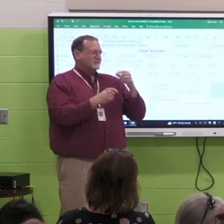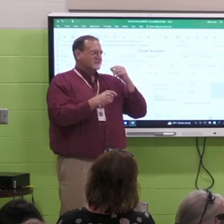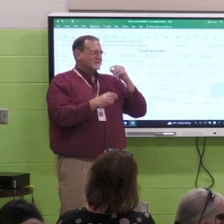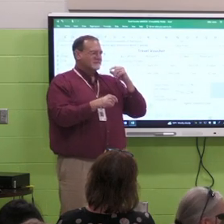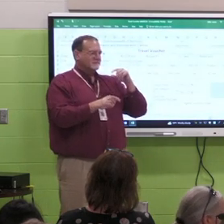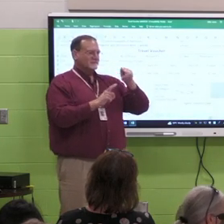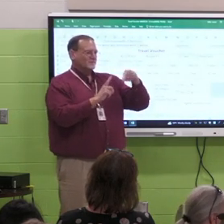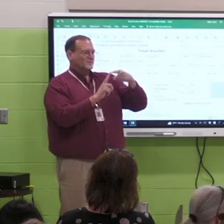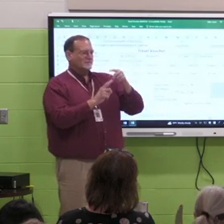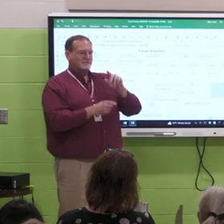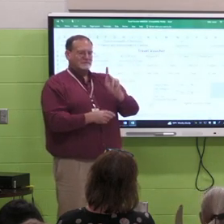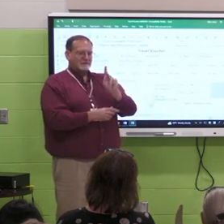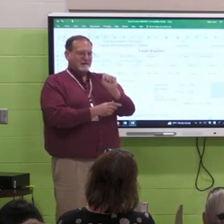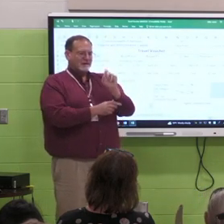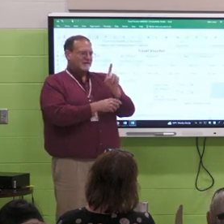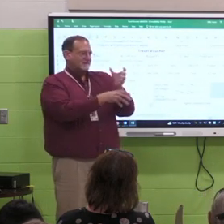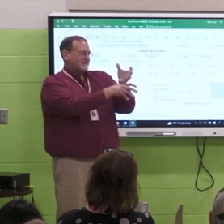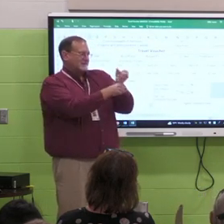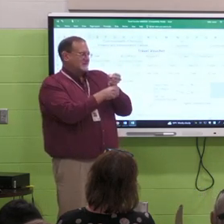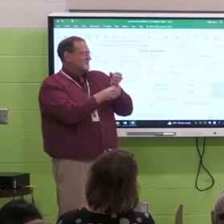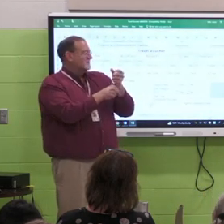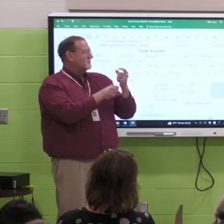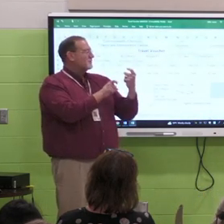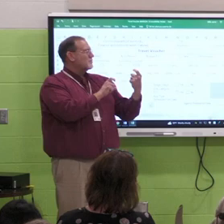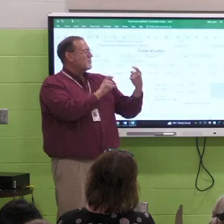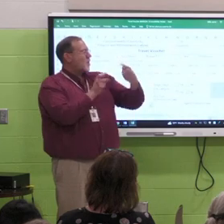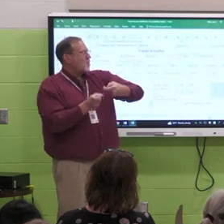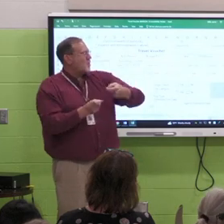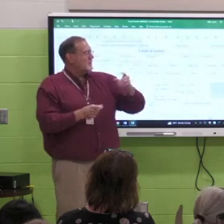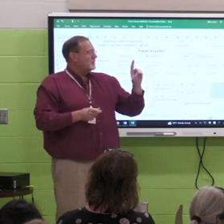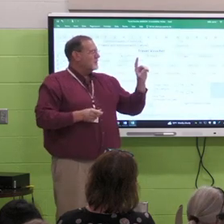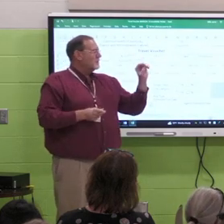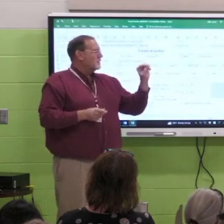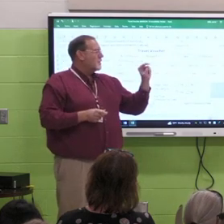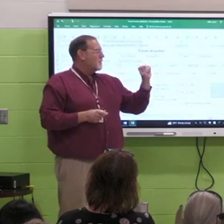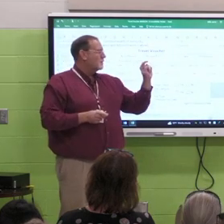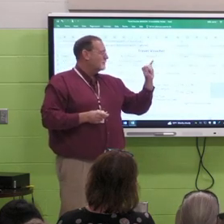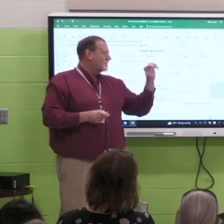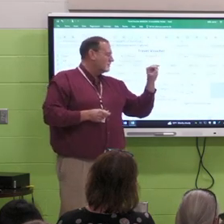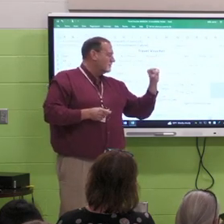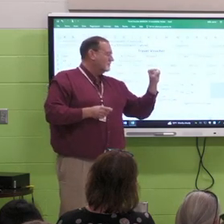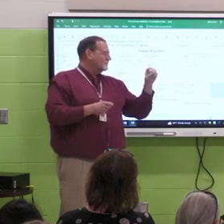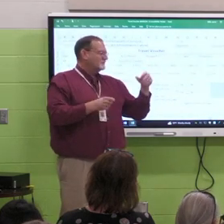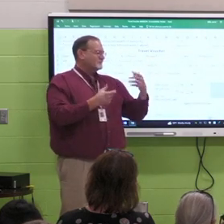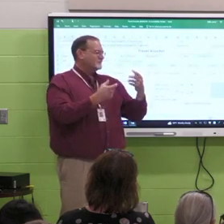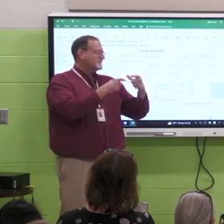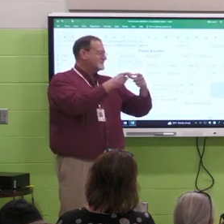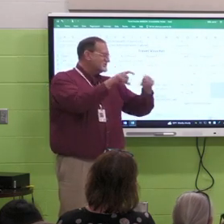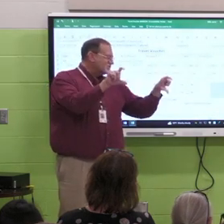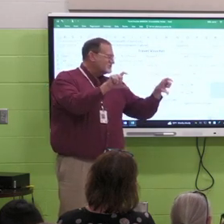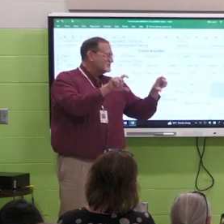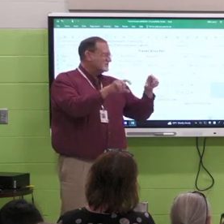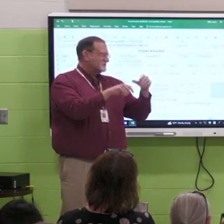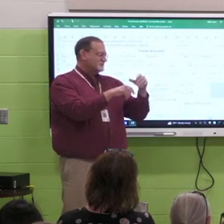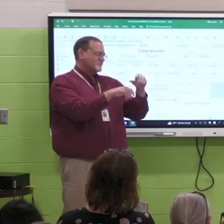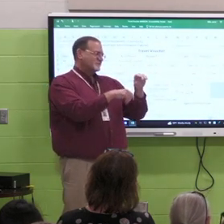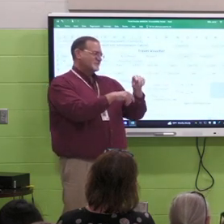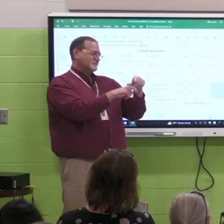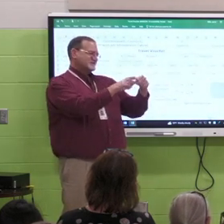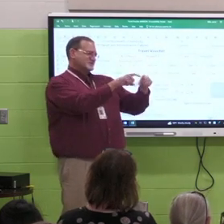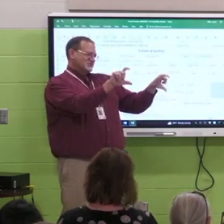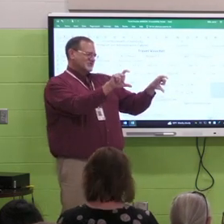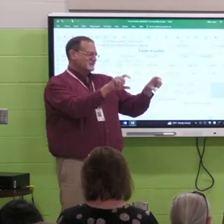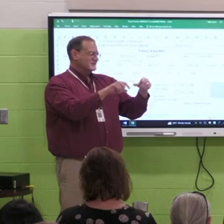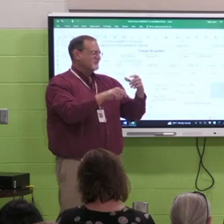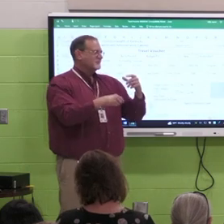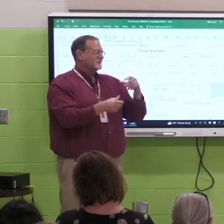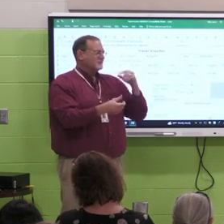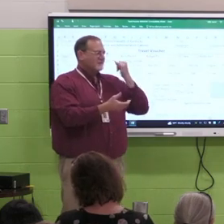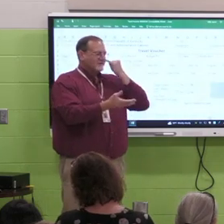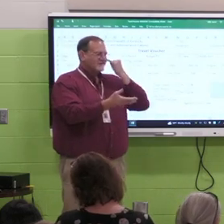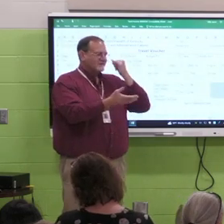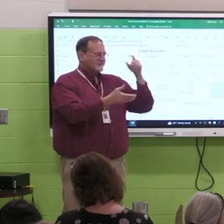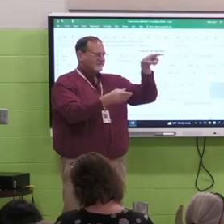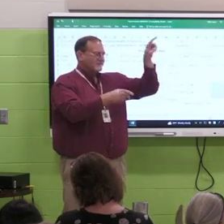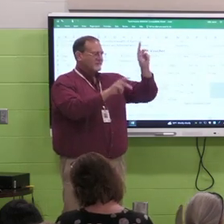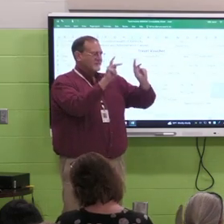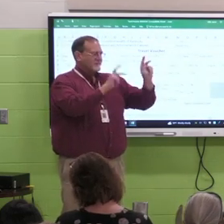always talked about when KSD receives donations like a check mostly you know checks that are